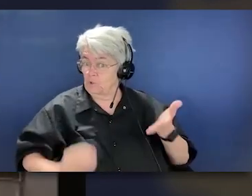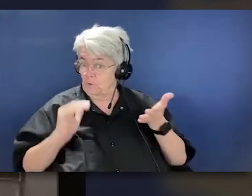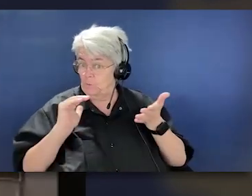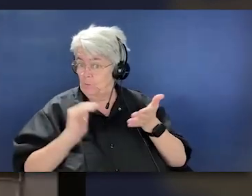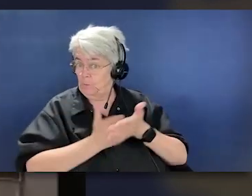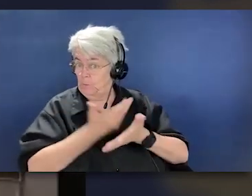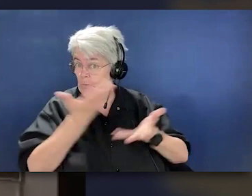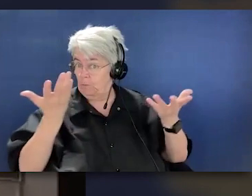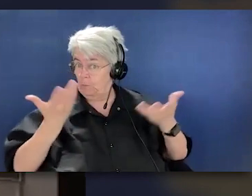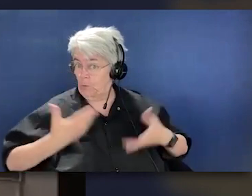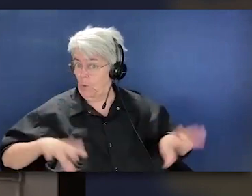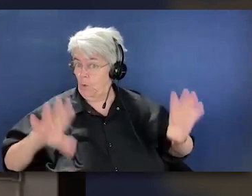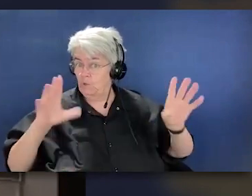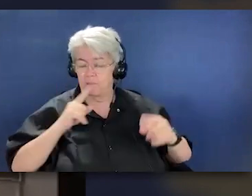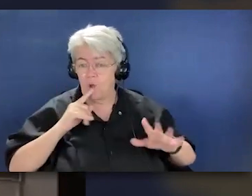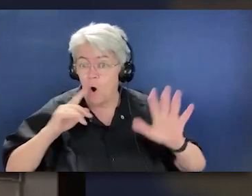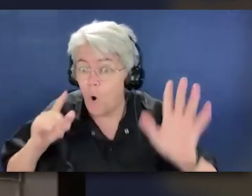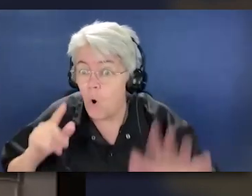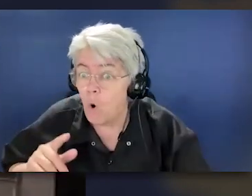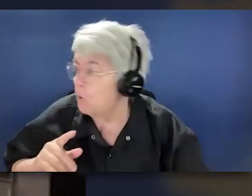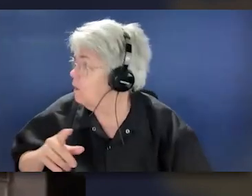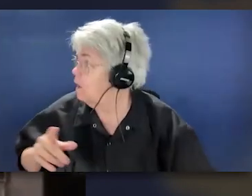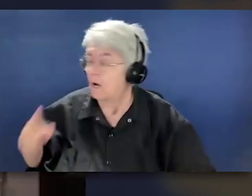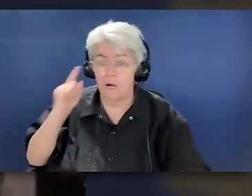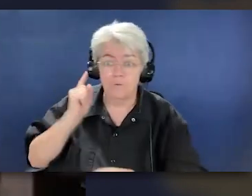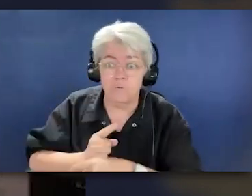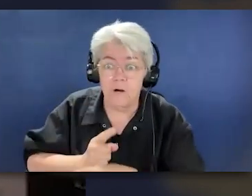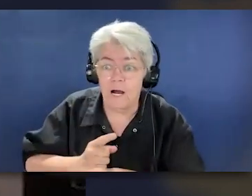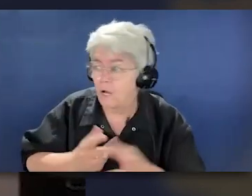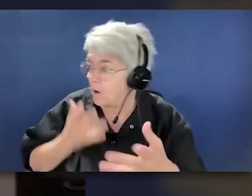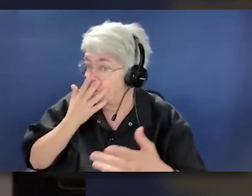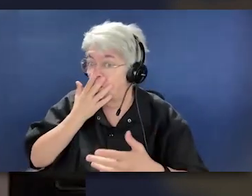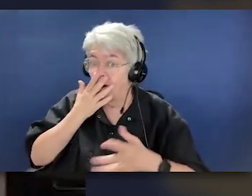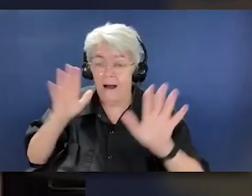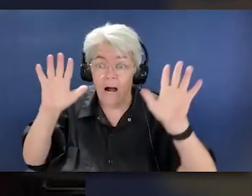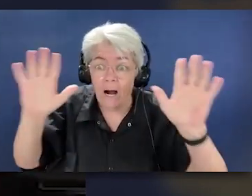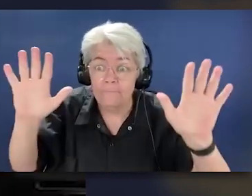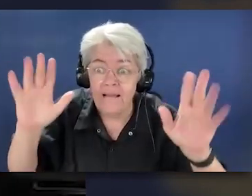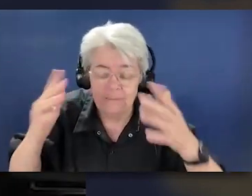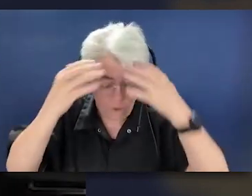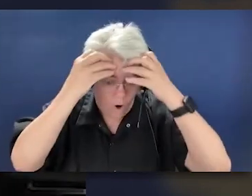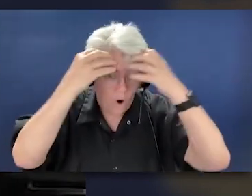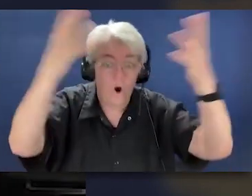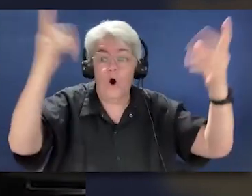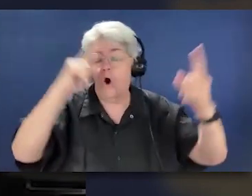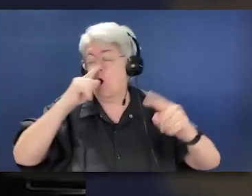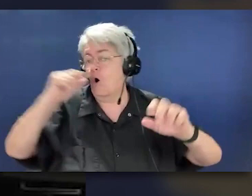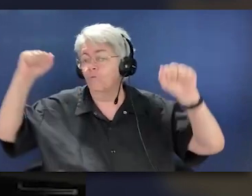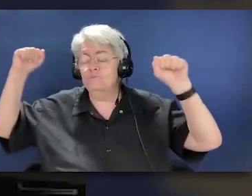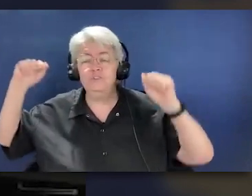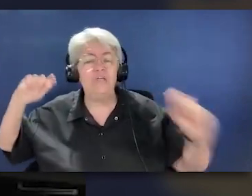everybody’s going, "Oh yeah, that sounds amazing. It’s going to be a tsunami of change. It’s going